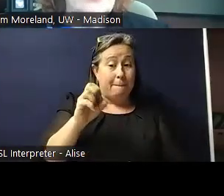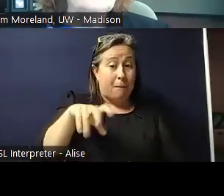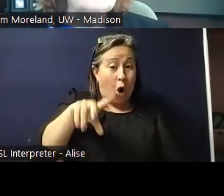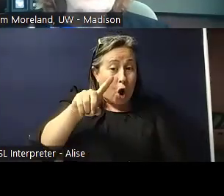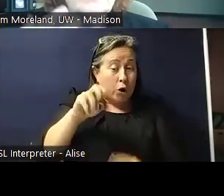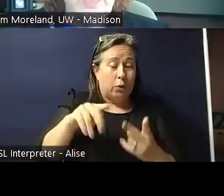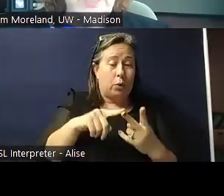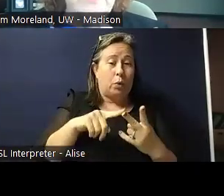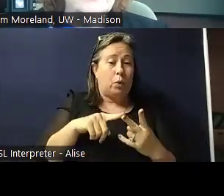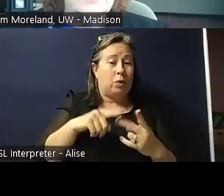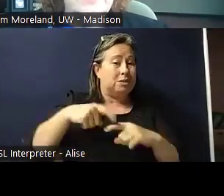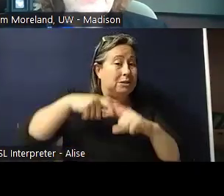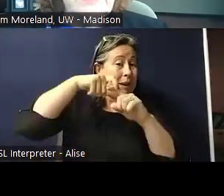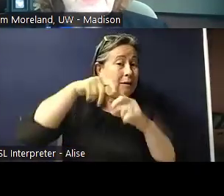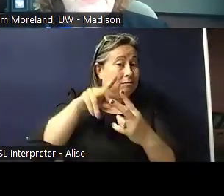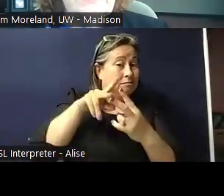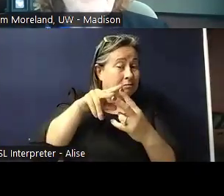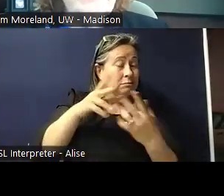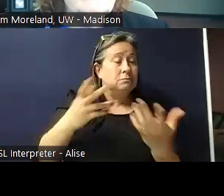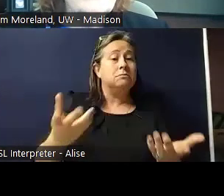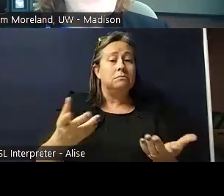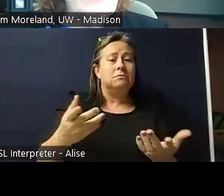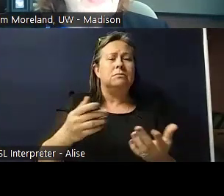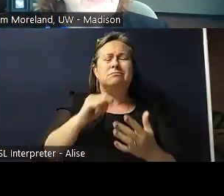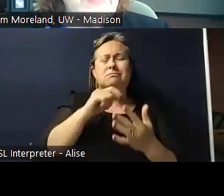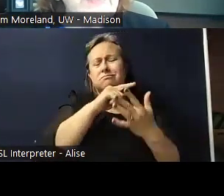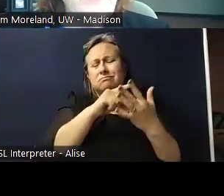All of those items sort of add up